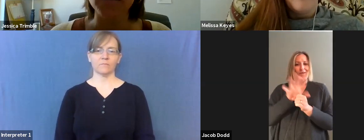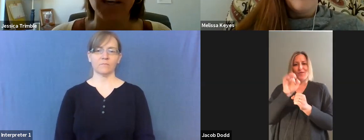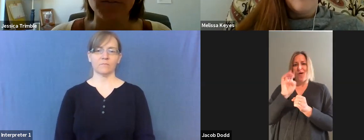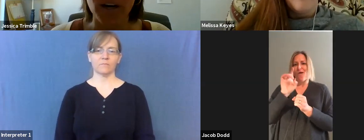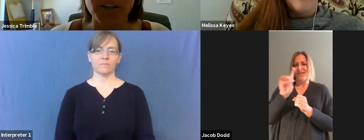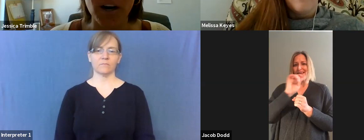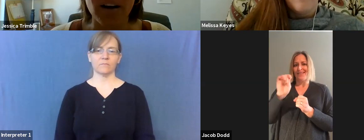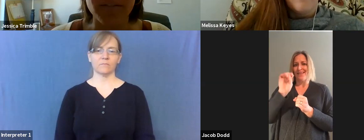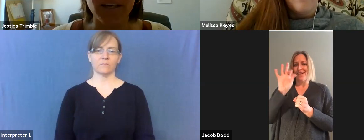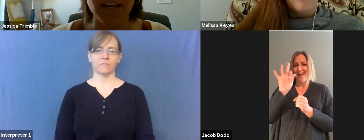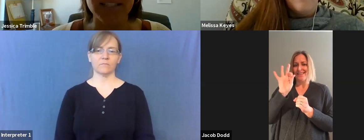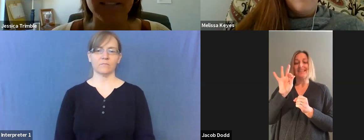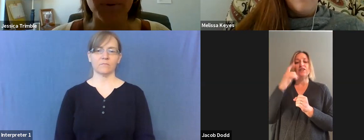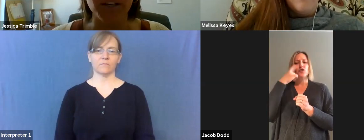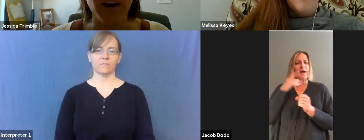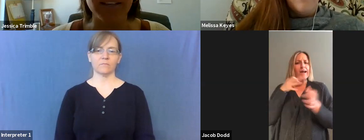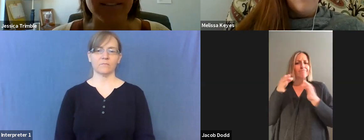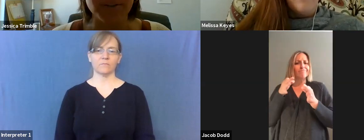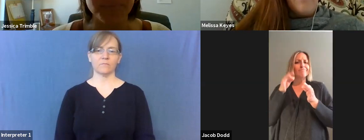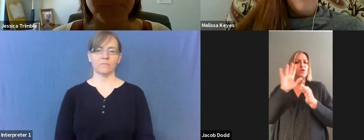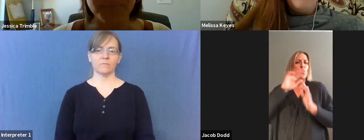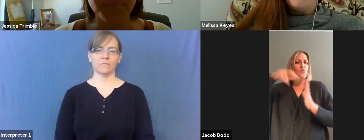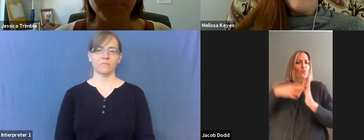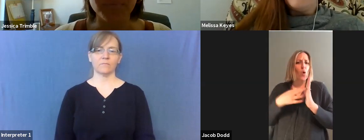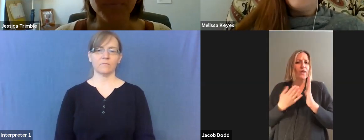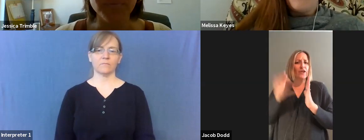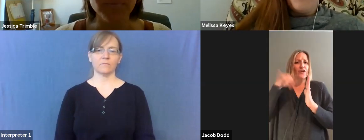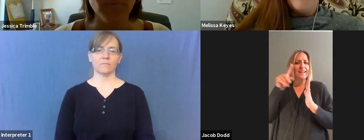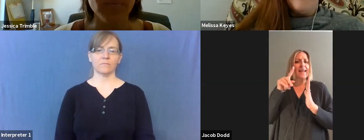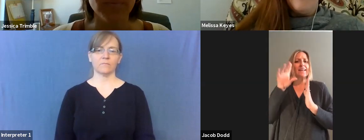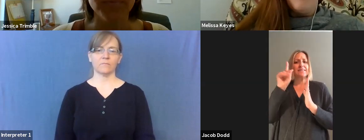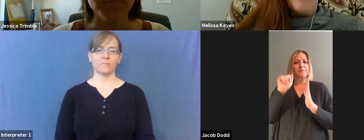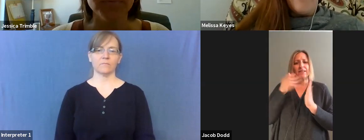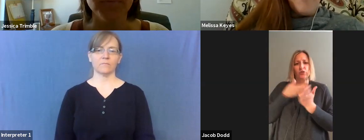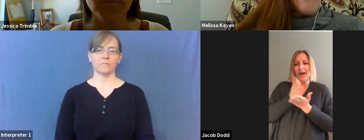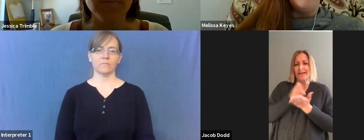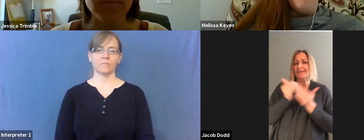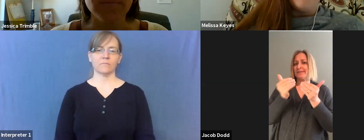the Executive Director of Indiana Disability Rights? Right, so, without a pandemic,